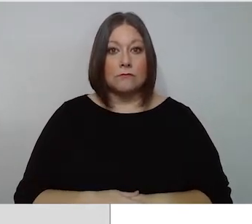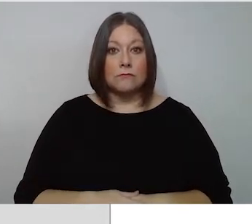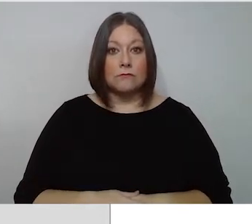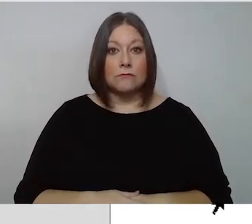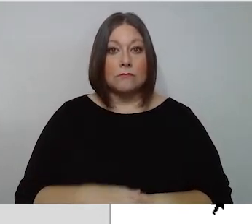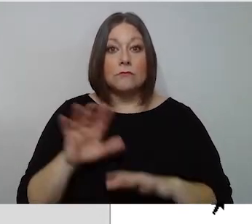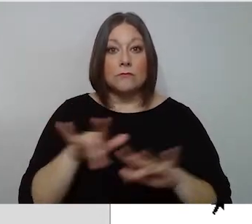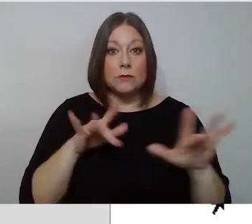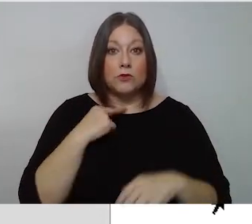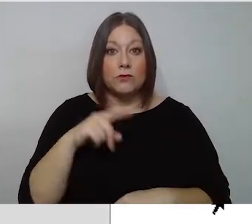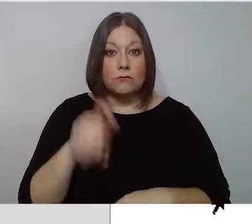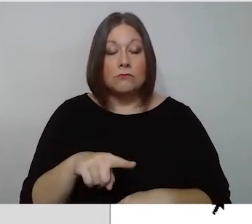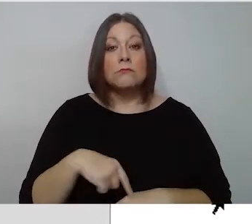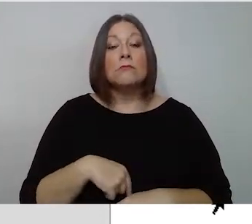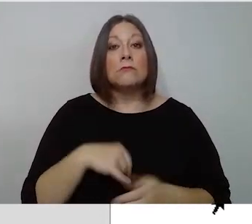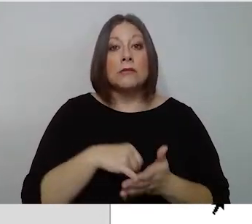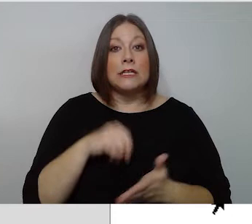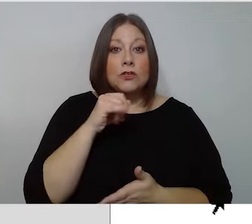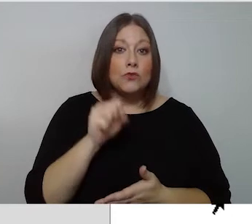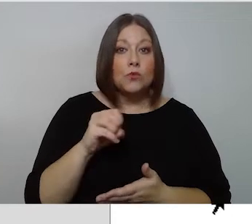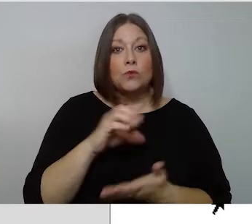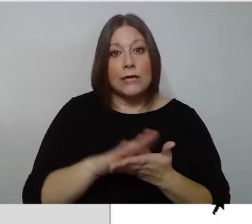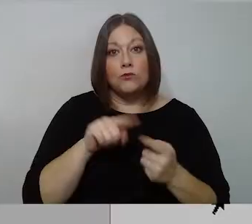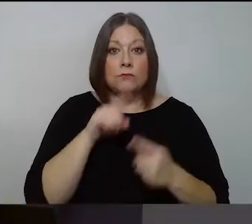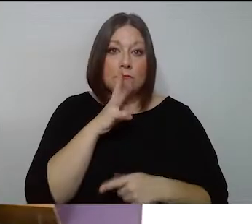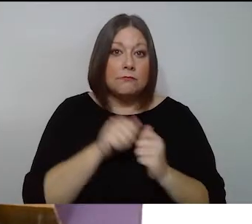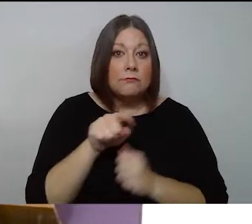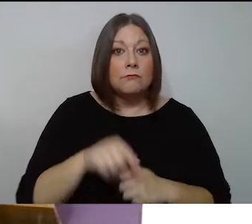Computer: "It is so nice to speak with you."